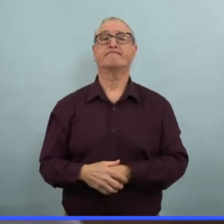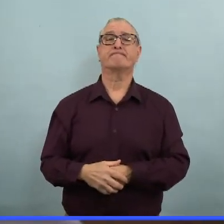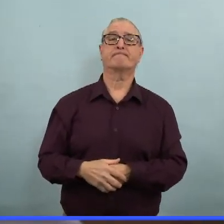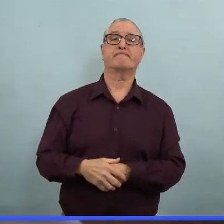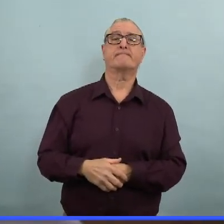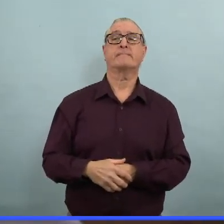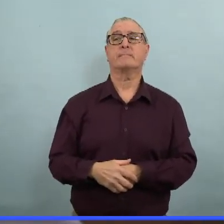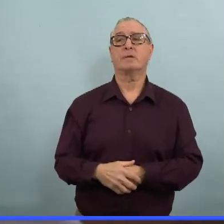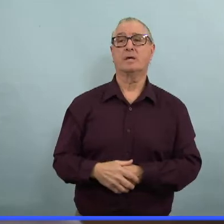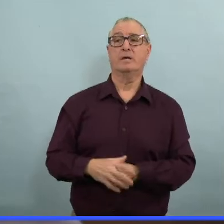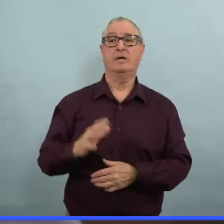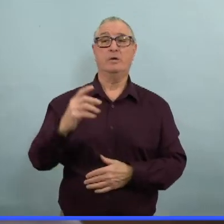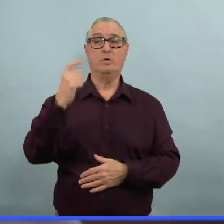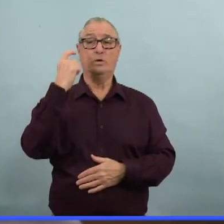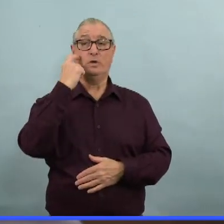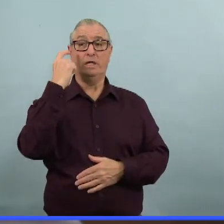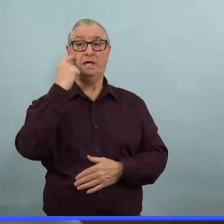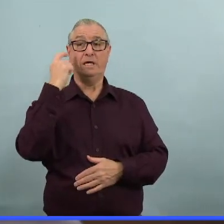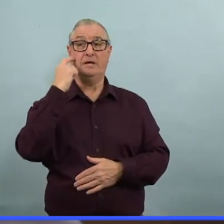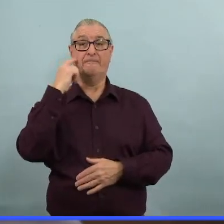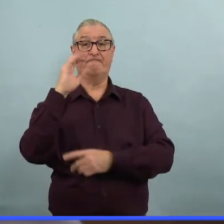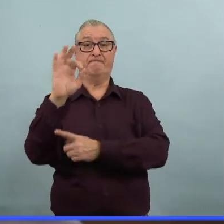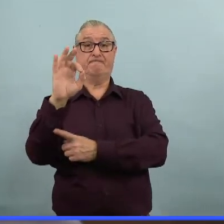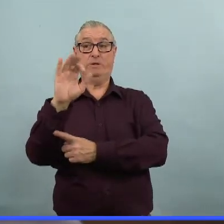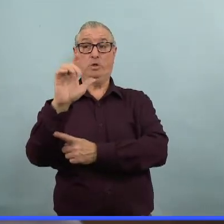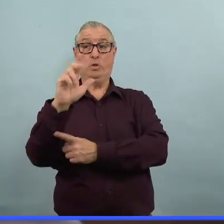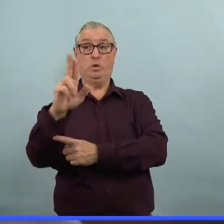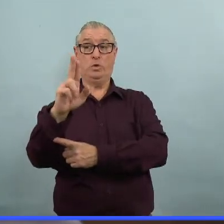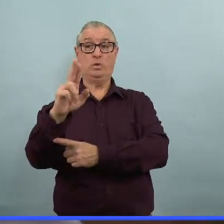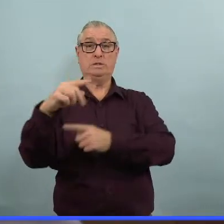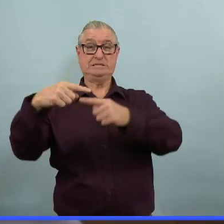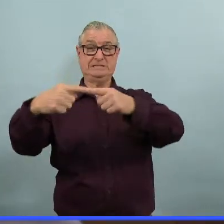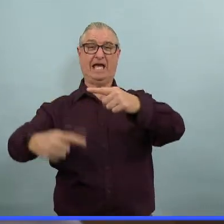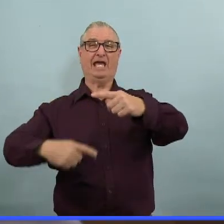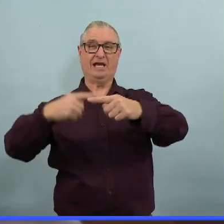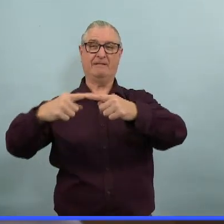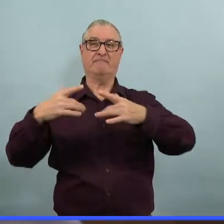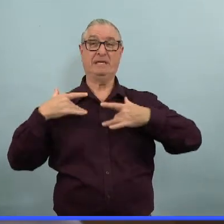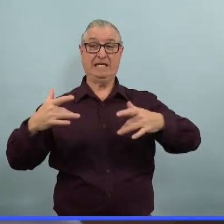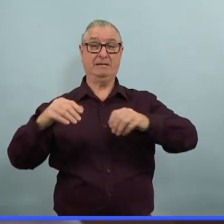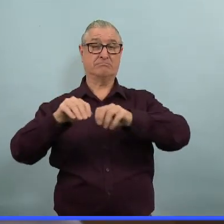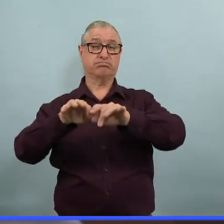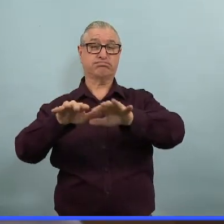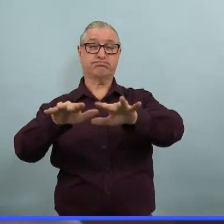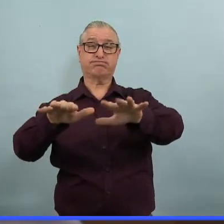uh in unvaccinated uh people and and as well as people with many underlying conditions those who